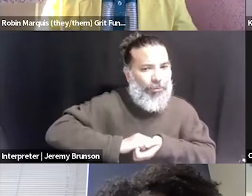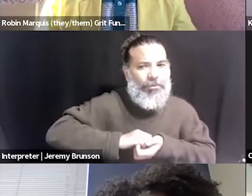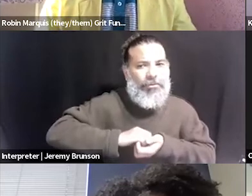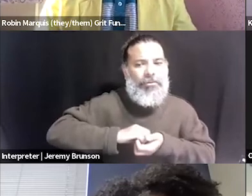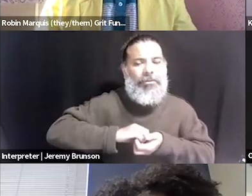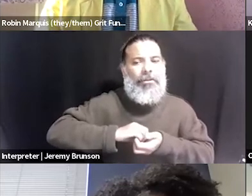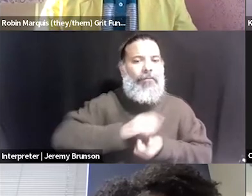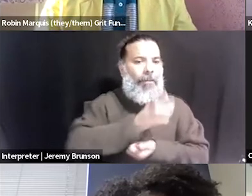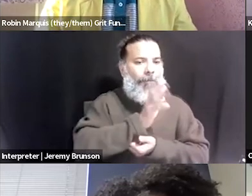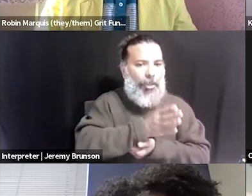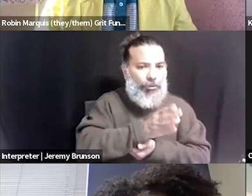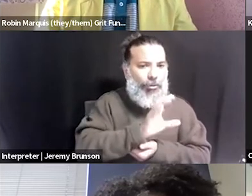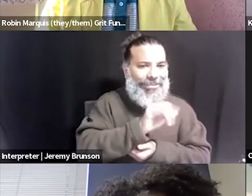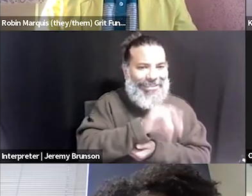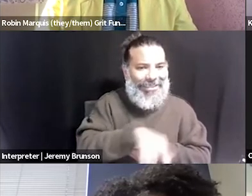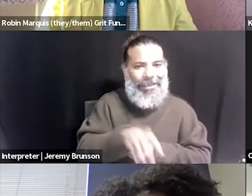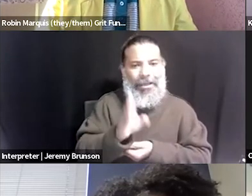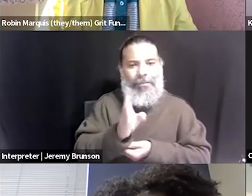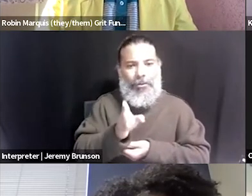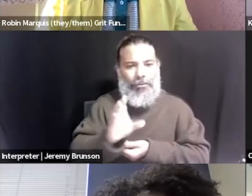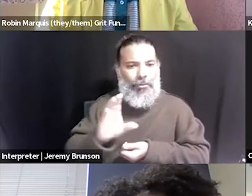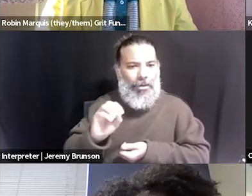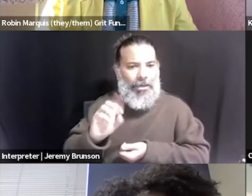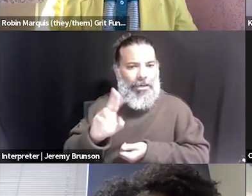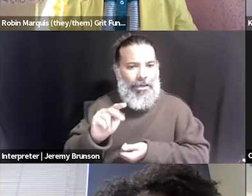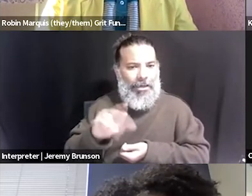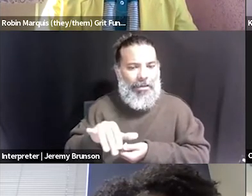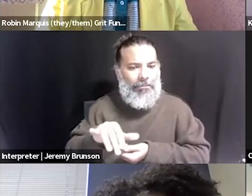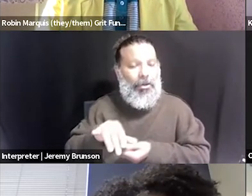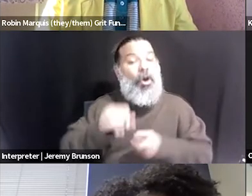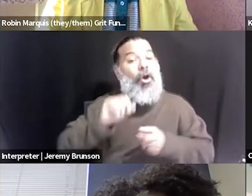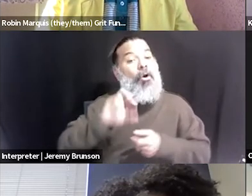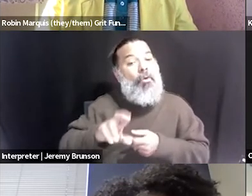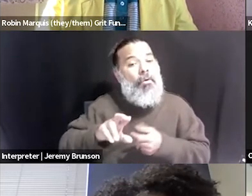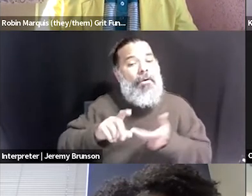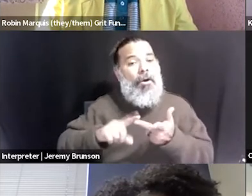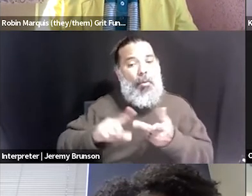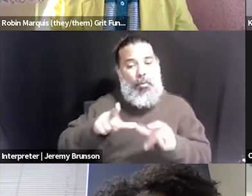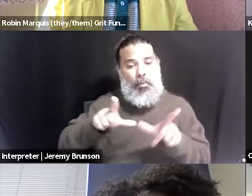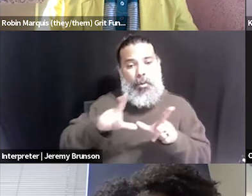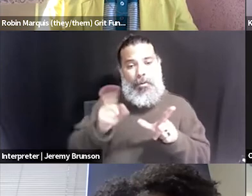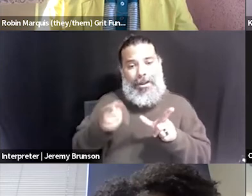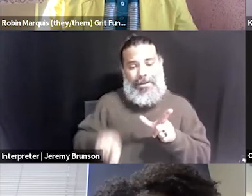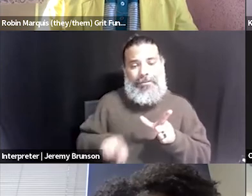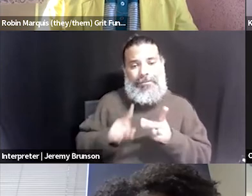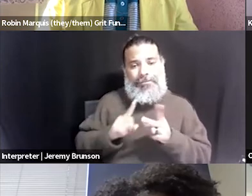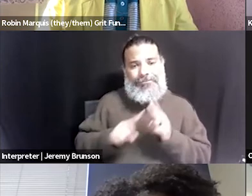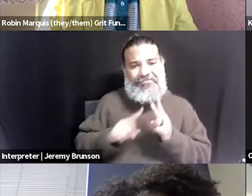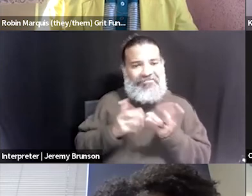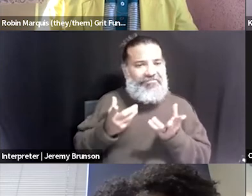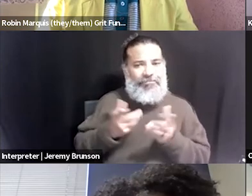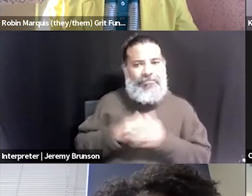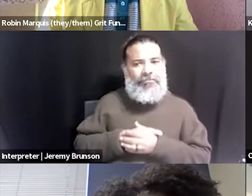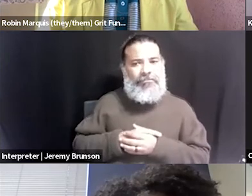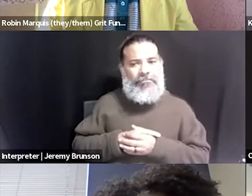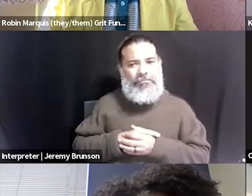city Baltimore county or the location of where something is taking place, it is such a broad